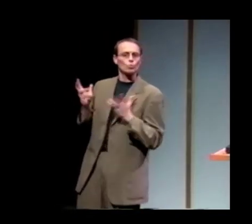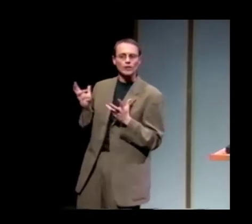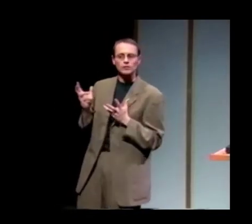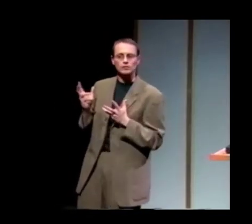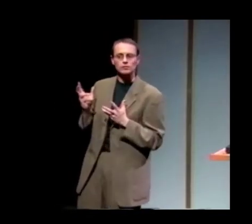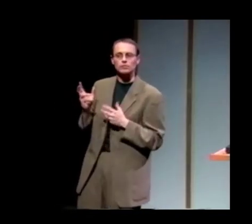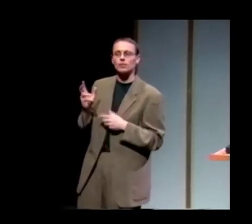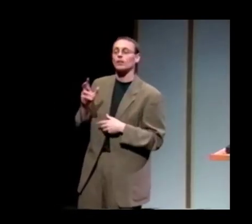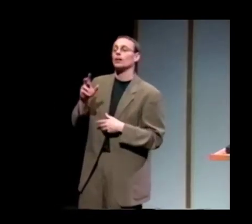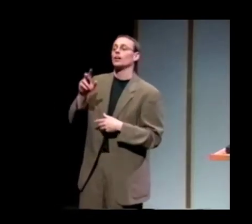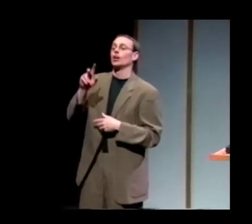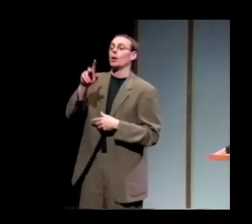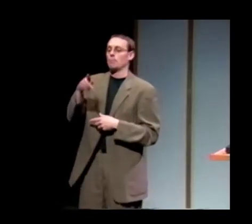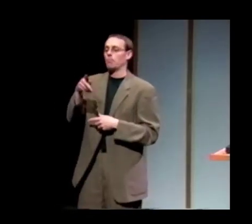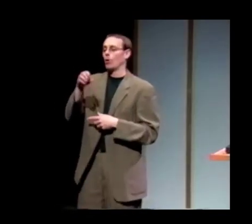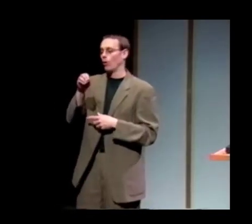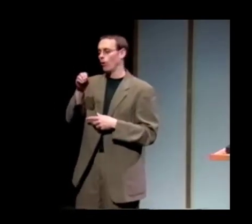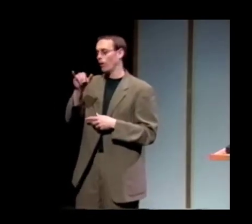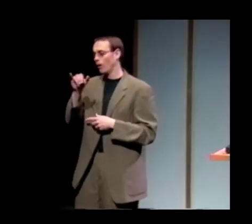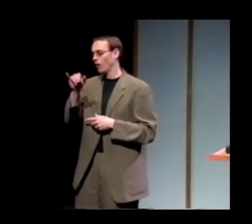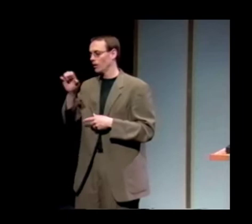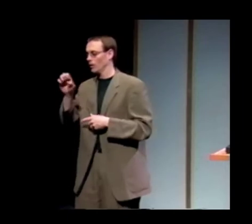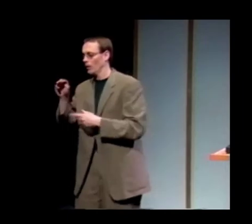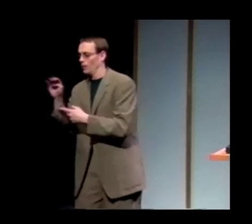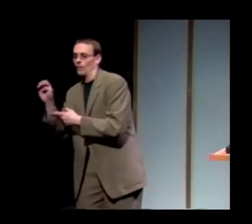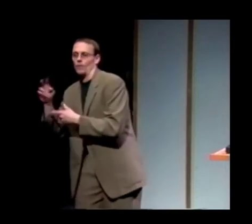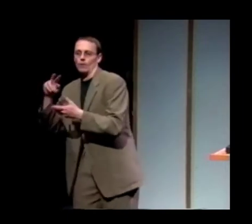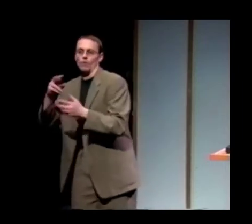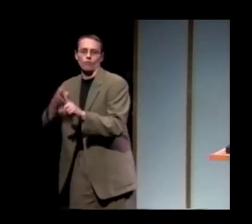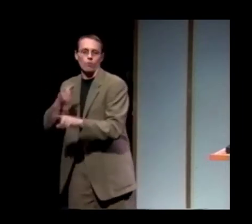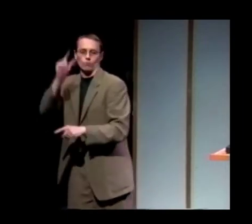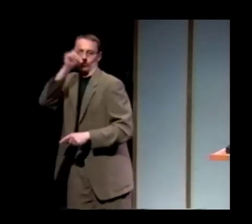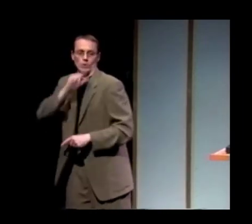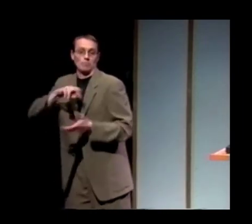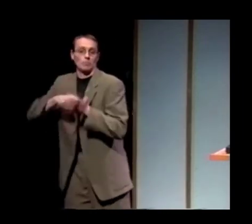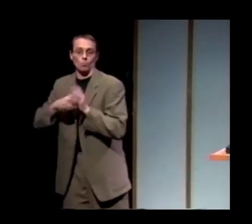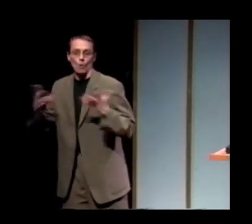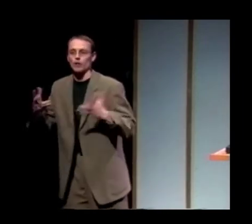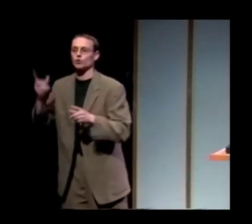AND THE ROOT OF THAT IS "POEMA,"